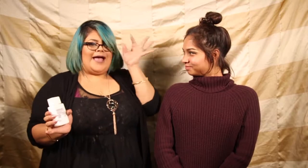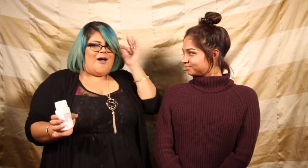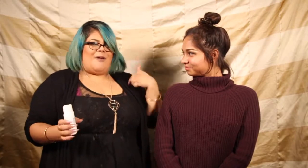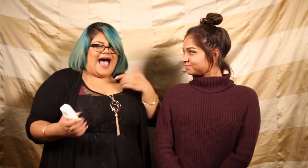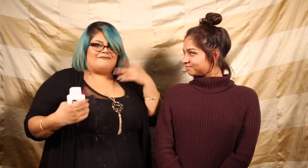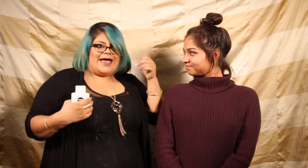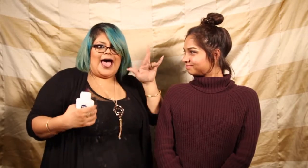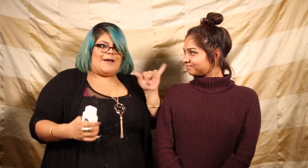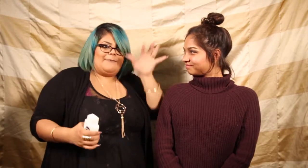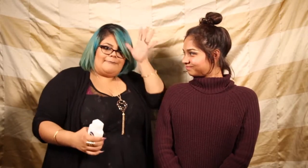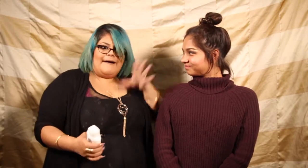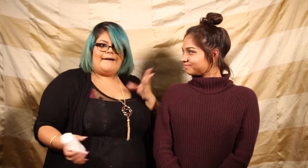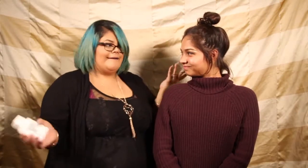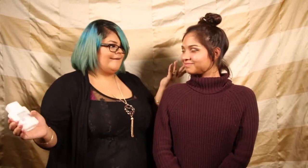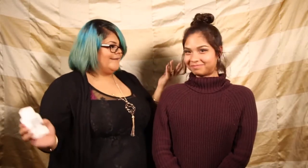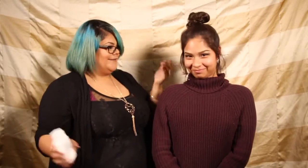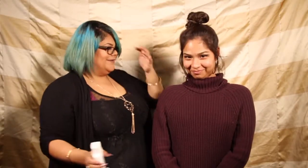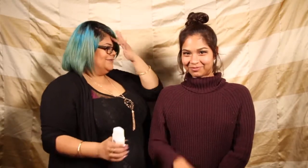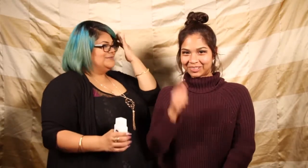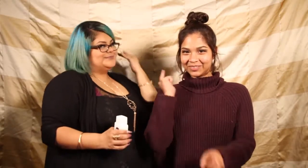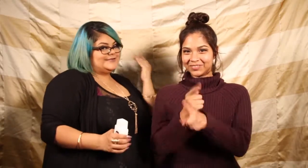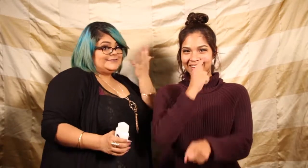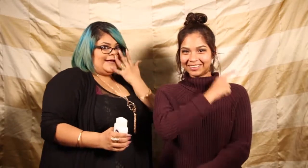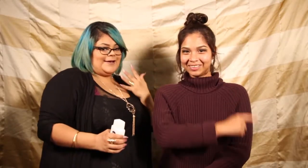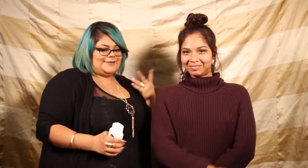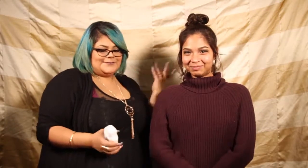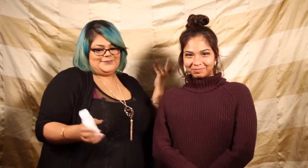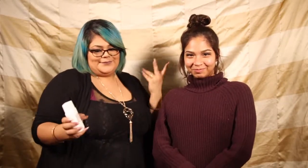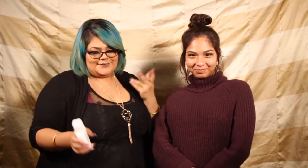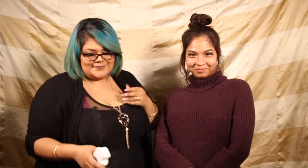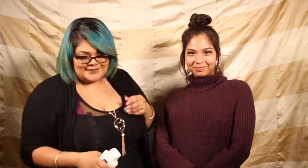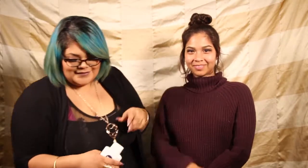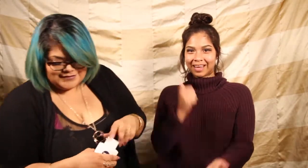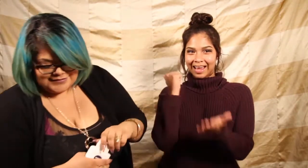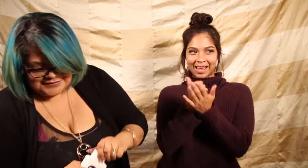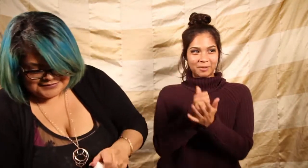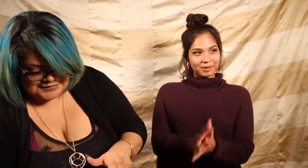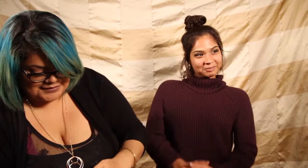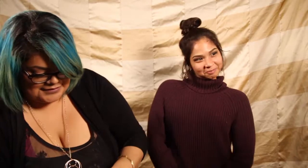we are hai ry like men.. RIGHT! AMEN!